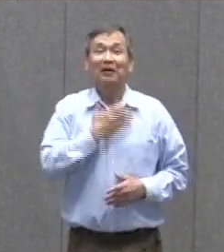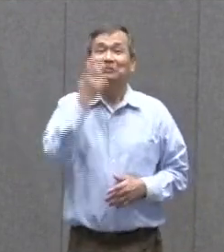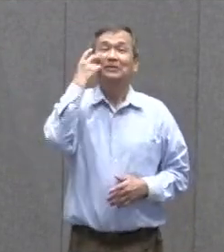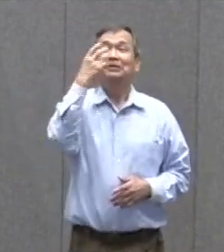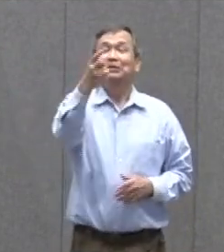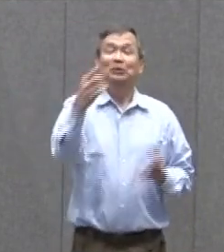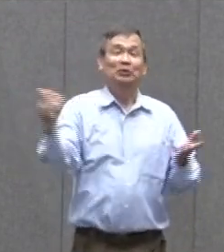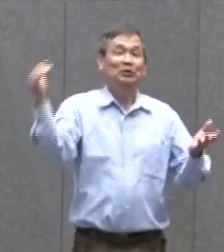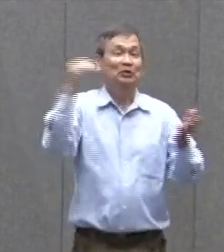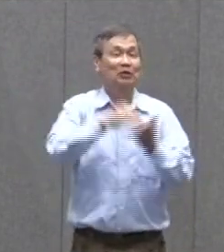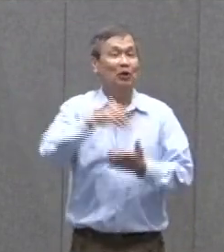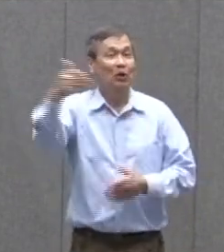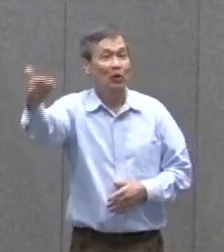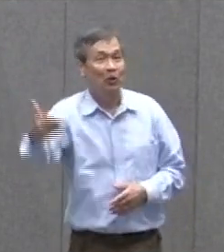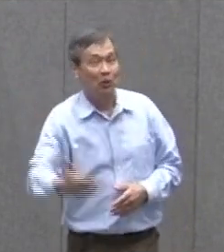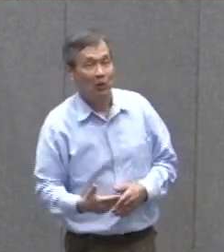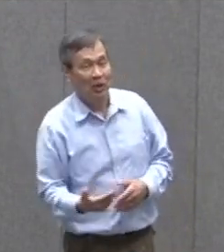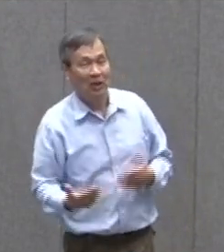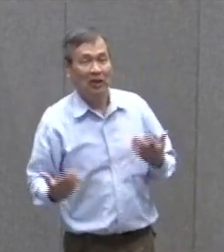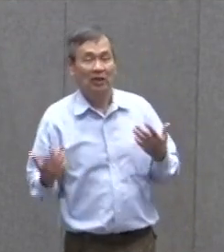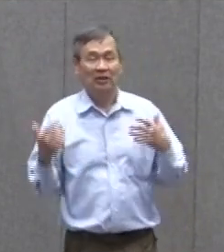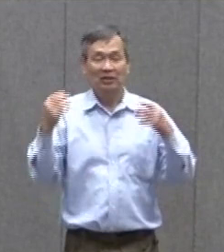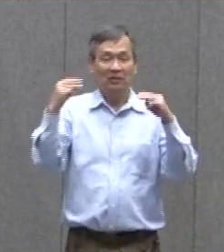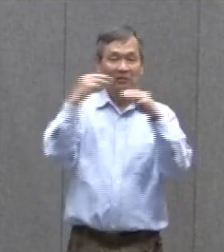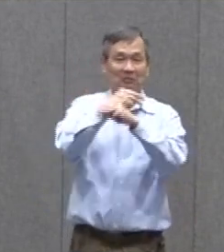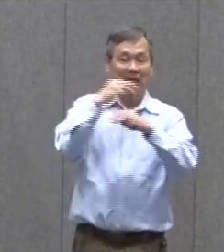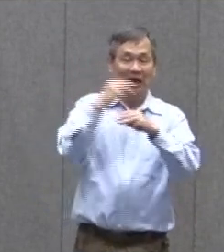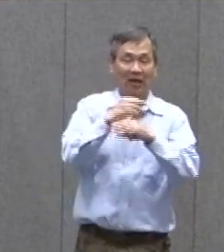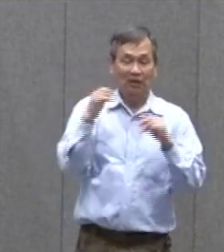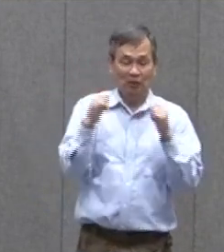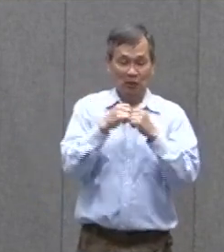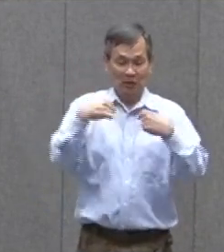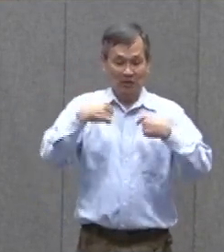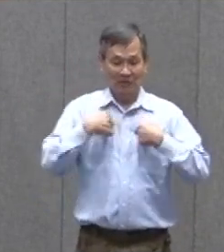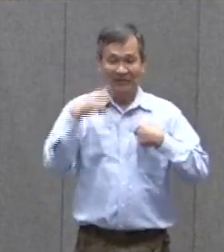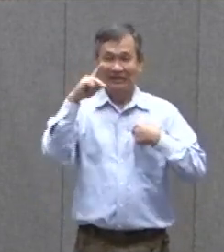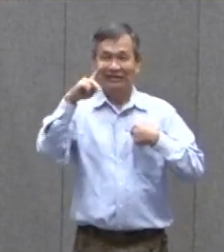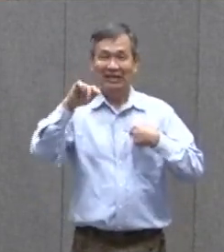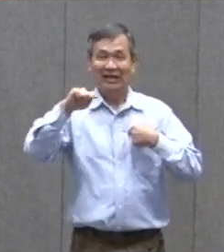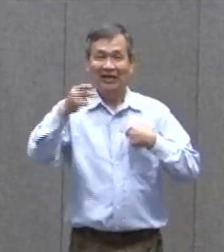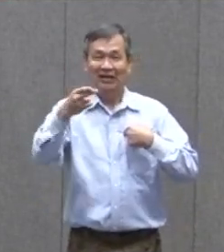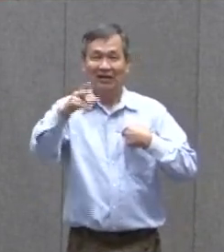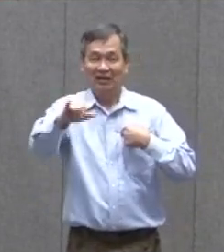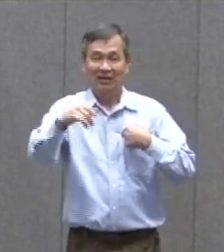and welcome to math games with Miss Kathy. I love math games.